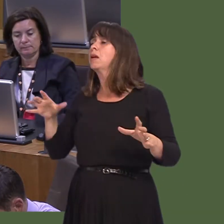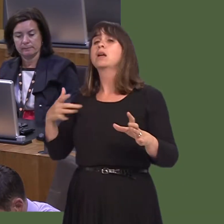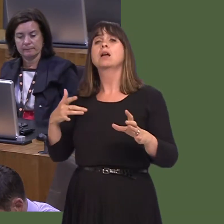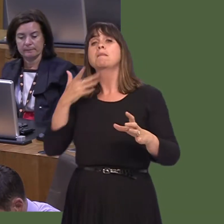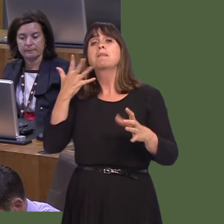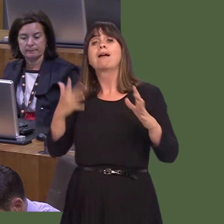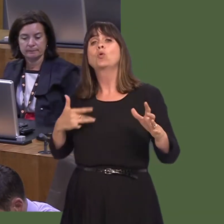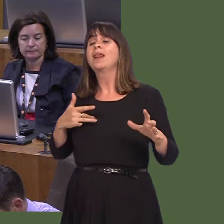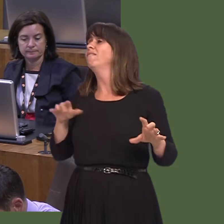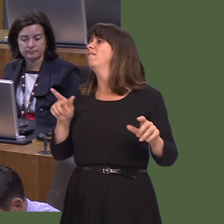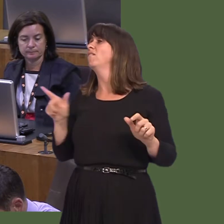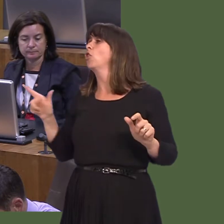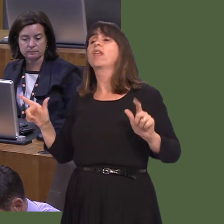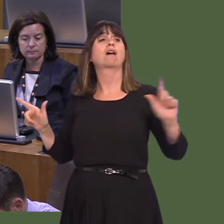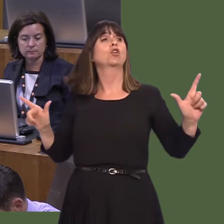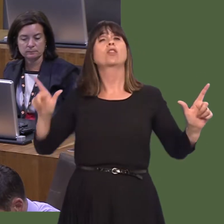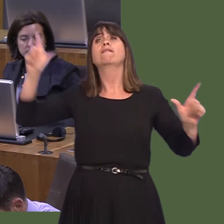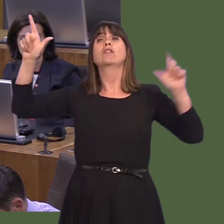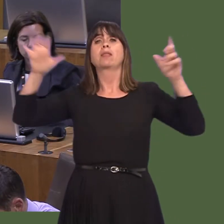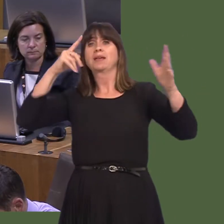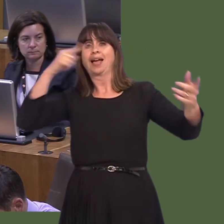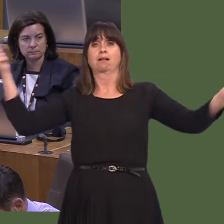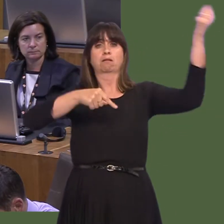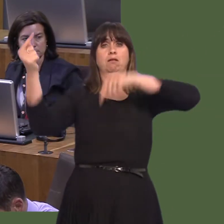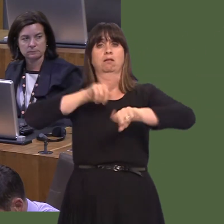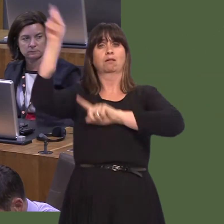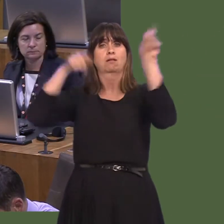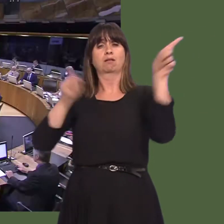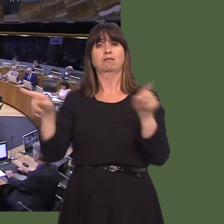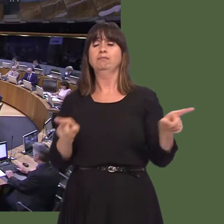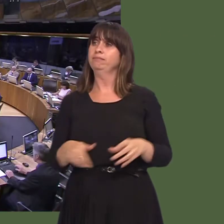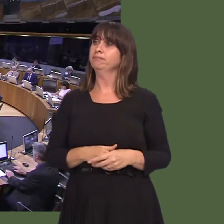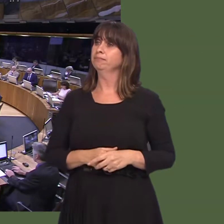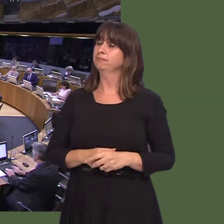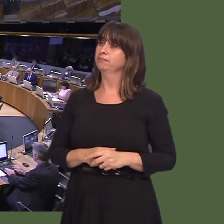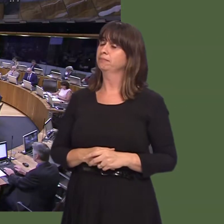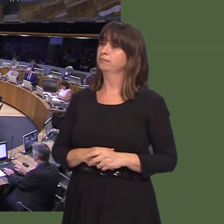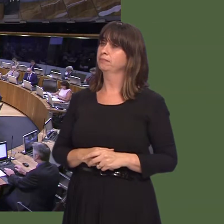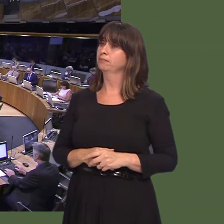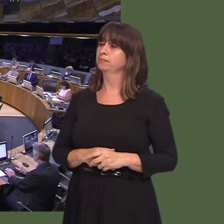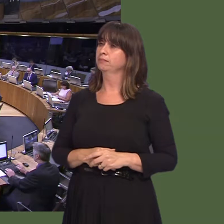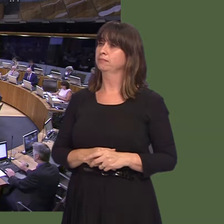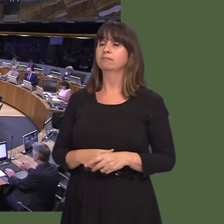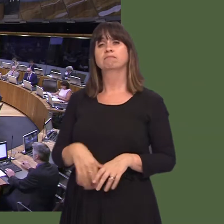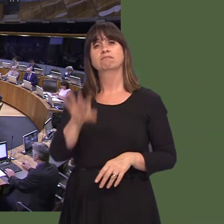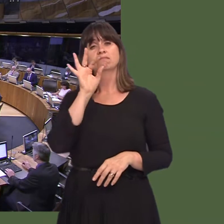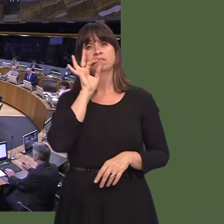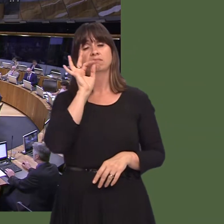and nor should it work in terms of the planning system, which is why strategic development plans are important. Mohammad Asghar (Oscar) AM: 6.